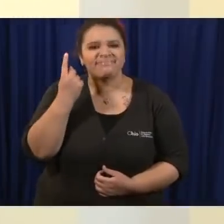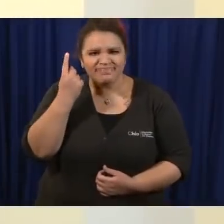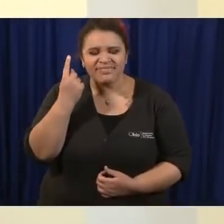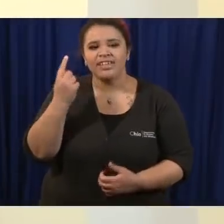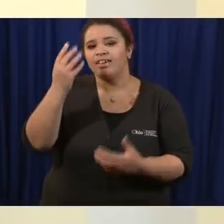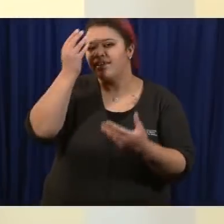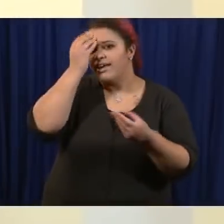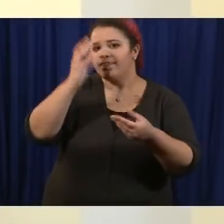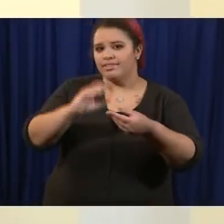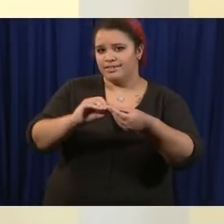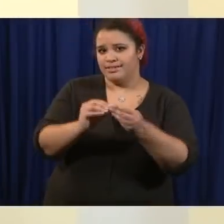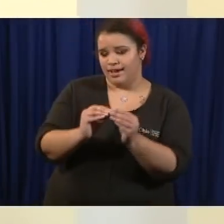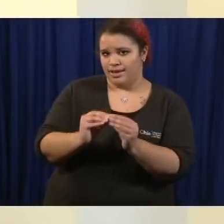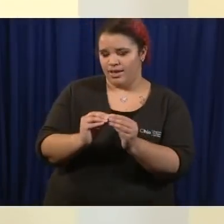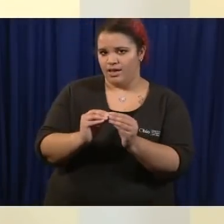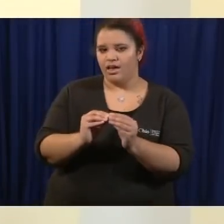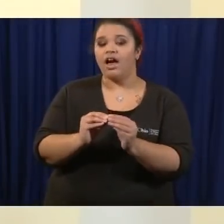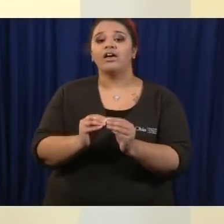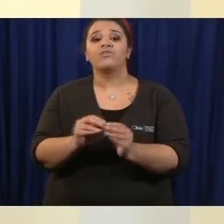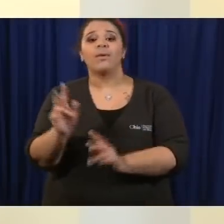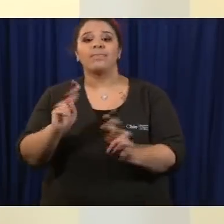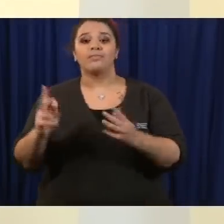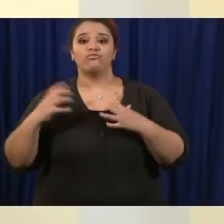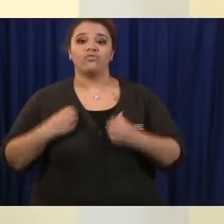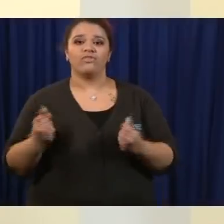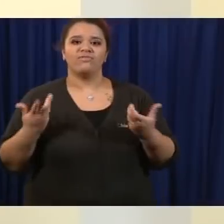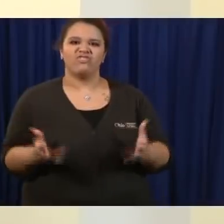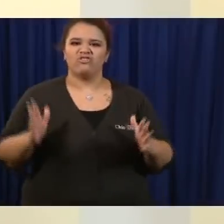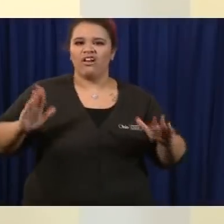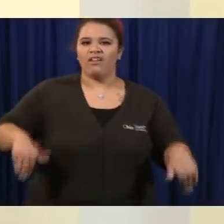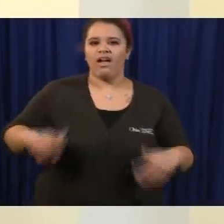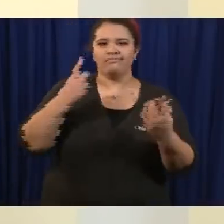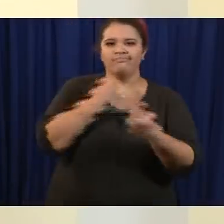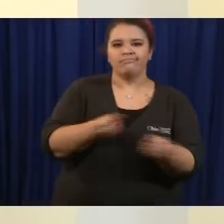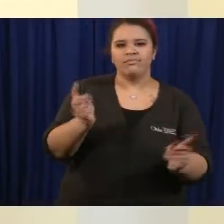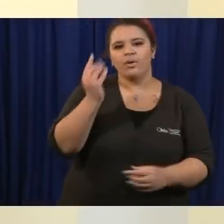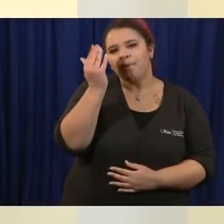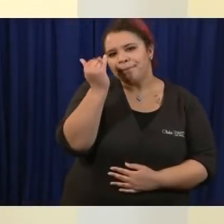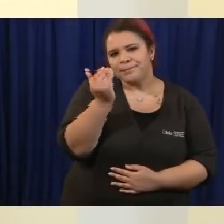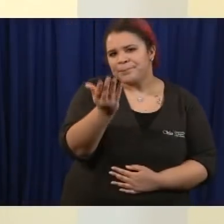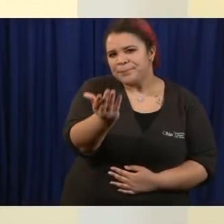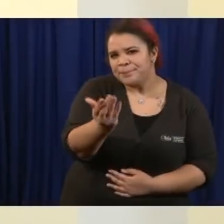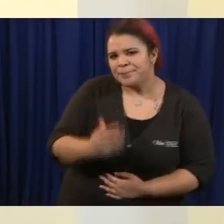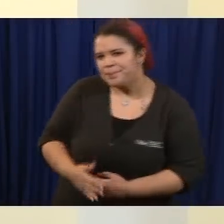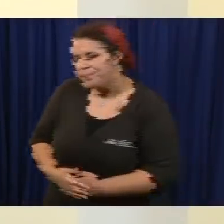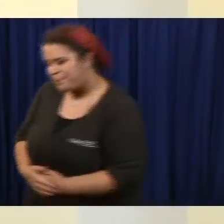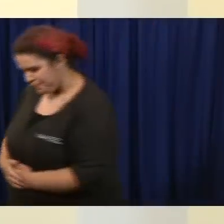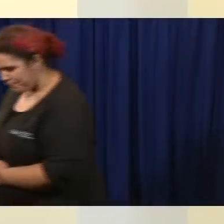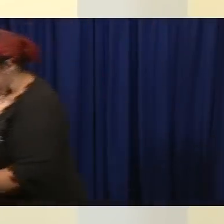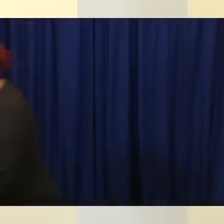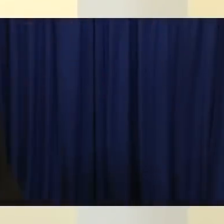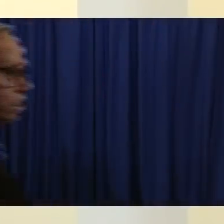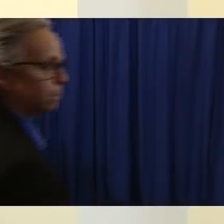MY QUESTION TODAY IS FOR DR. AMY ACTON. DR. AMY ACTON I'M WONDERING WHY